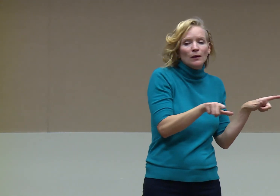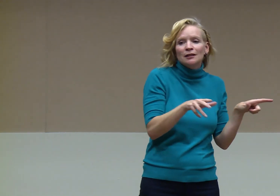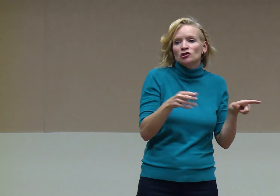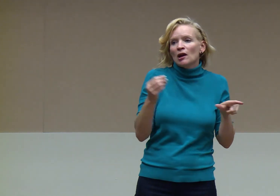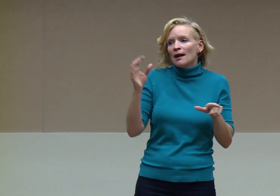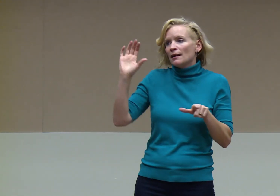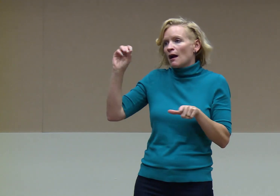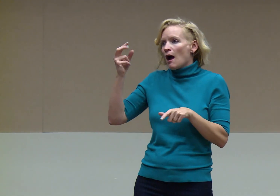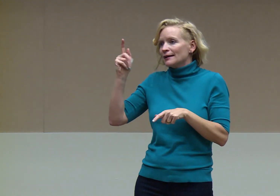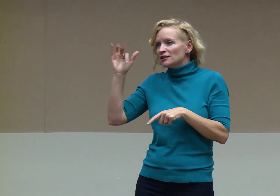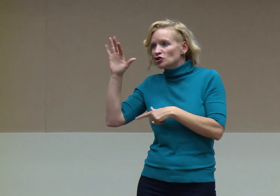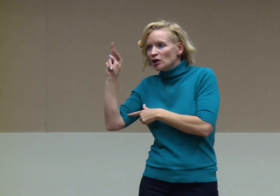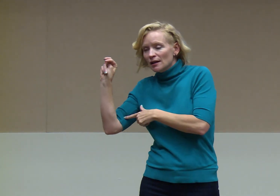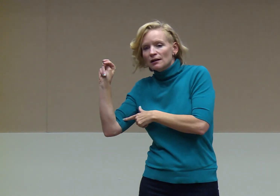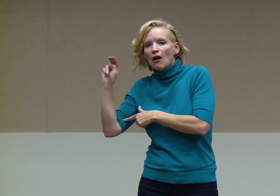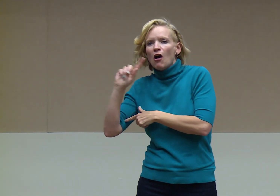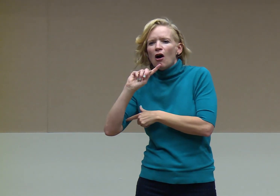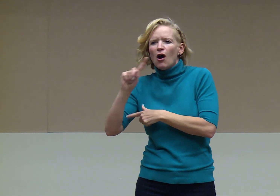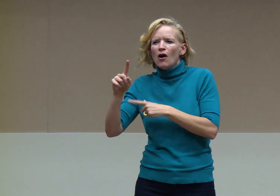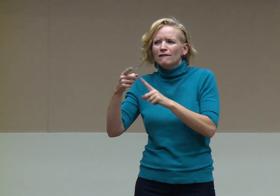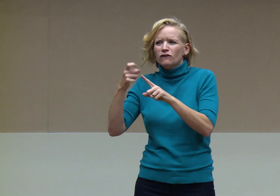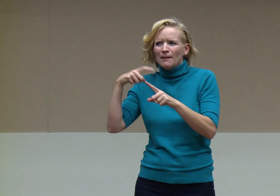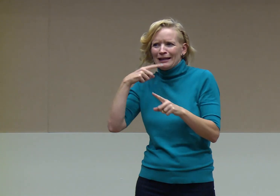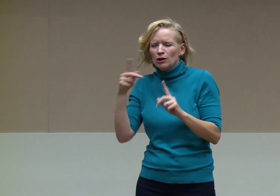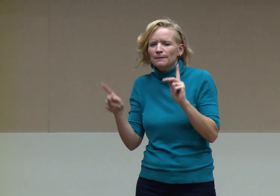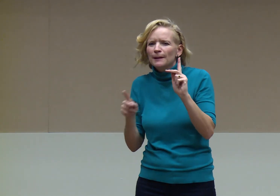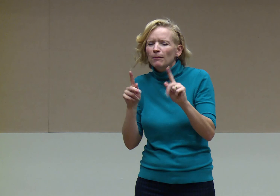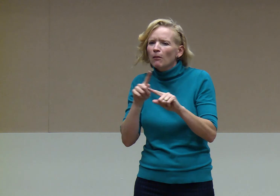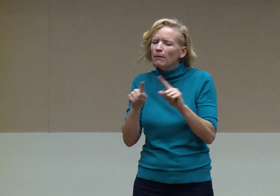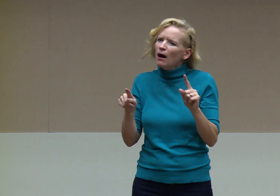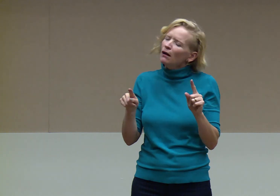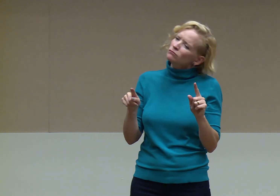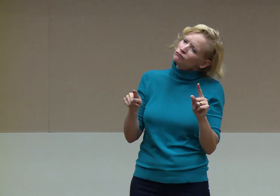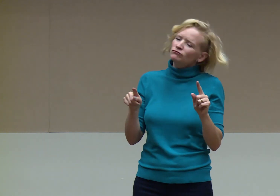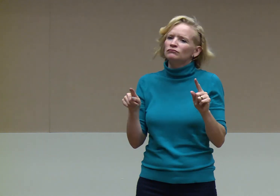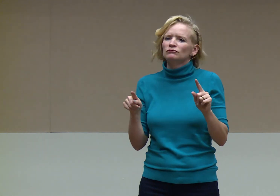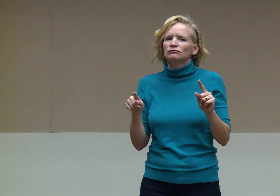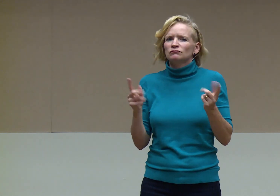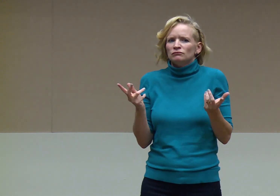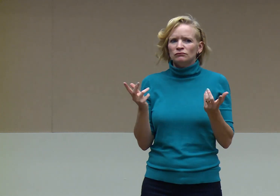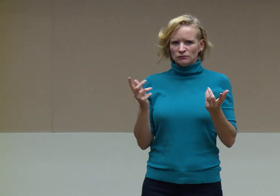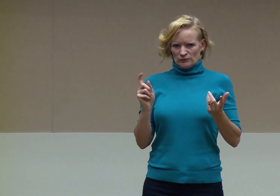There are many theories about language and cognition.